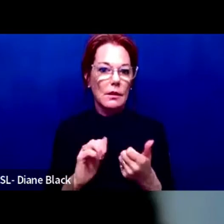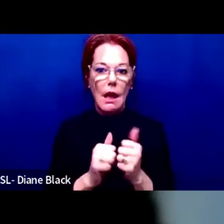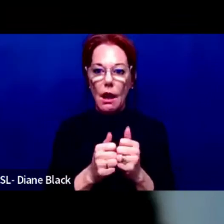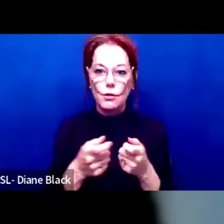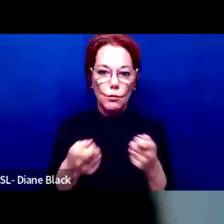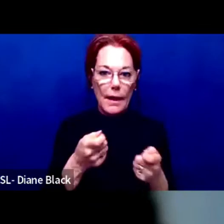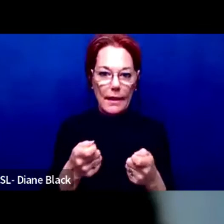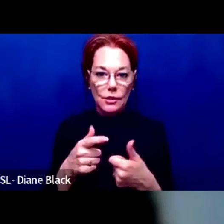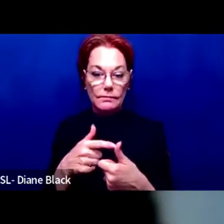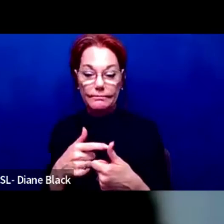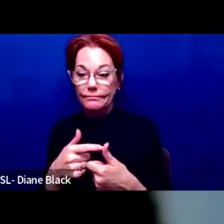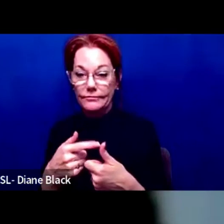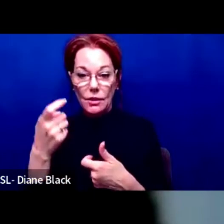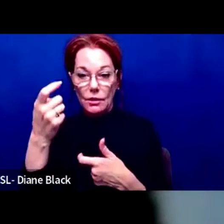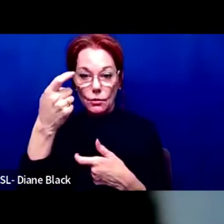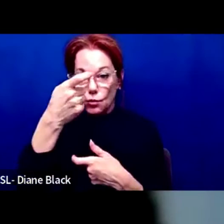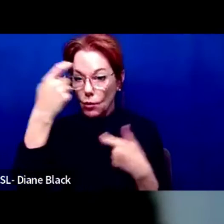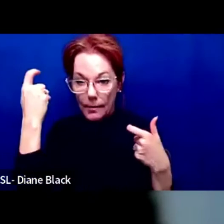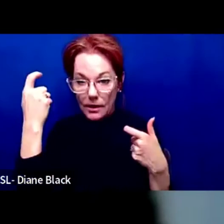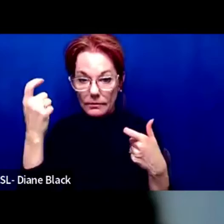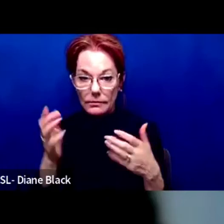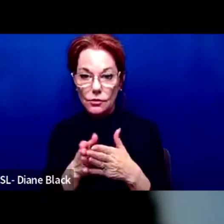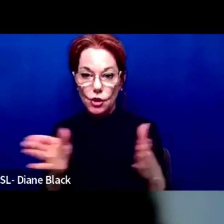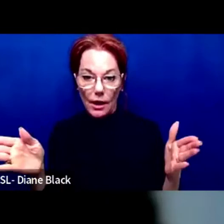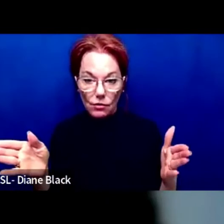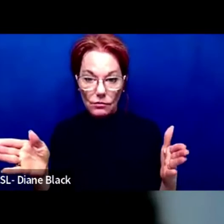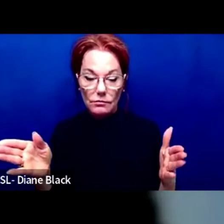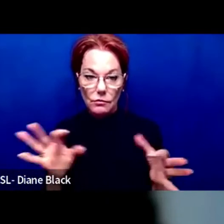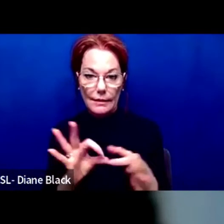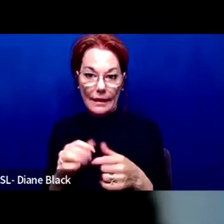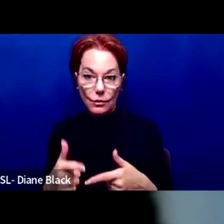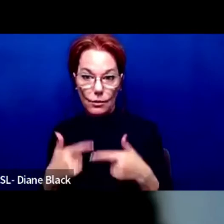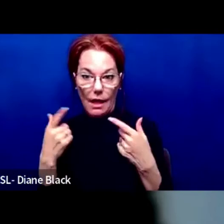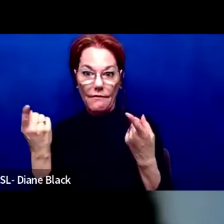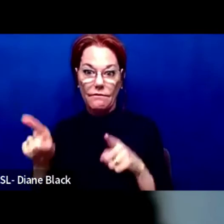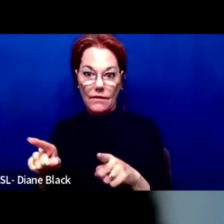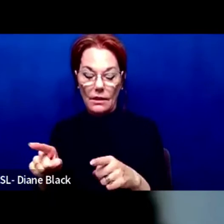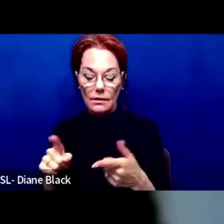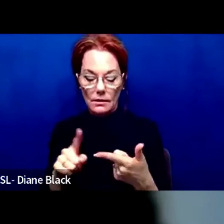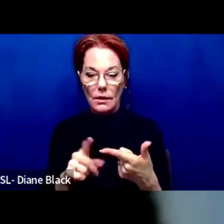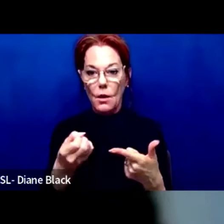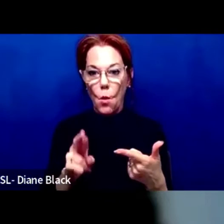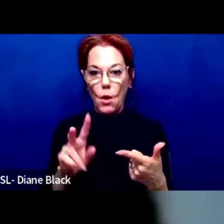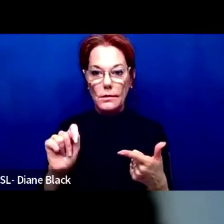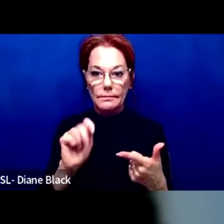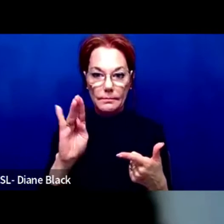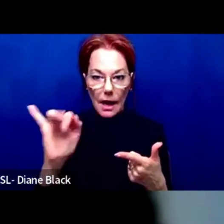trauma, just generally trauma of a life event, or traumatic brain injury, brain injury, any sort